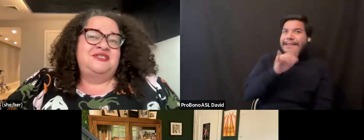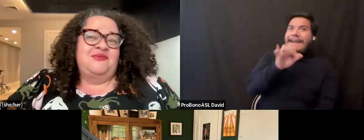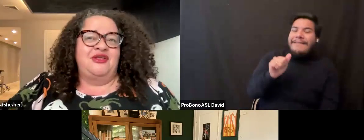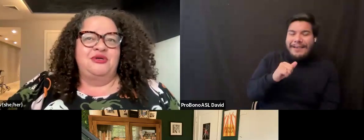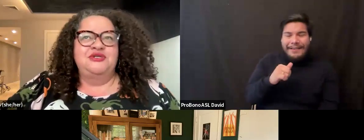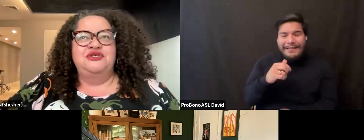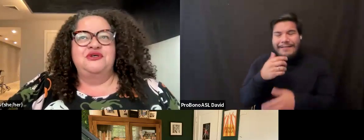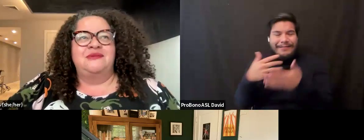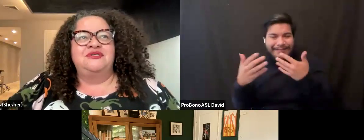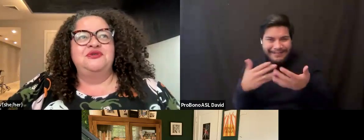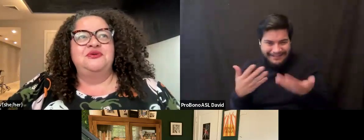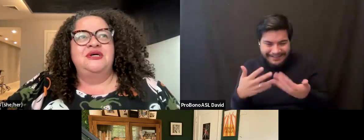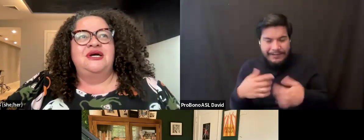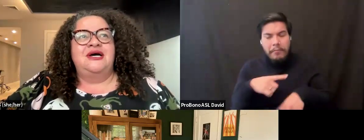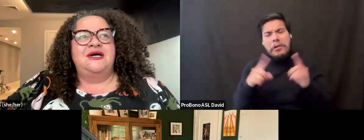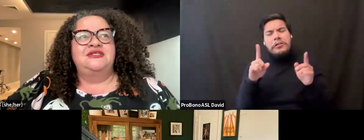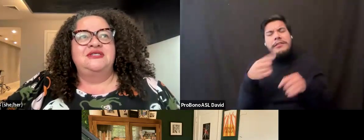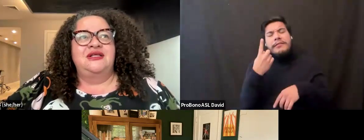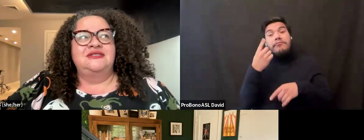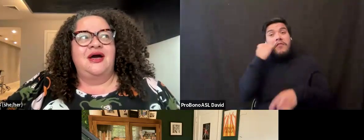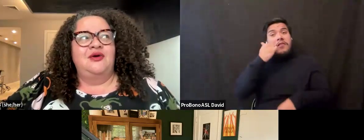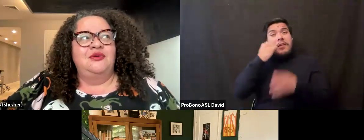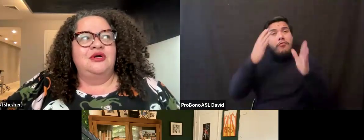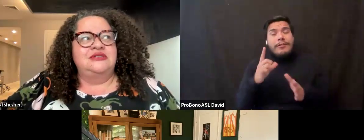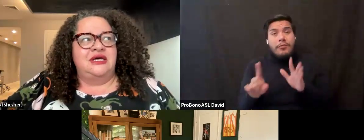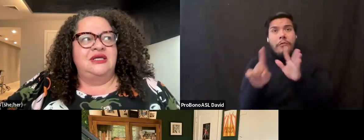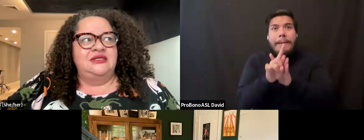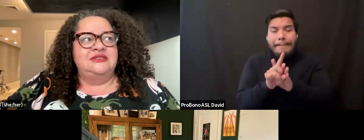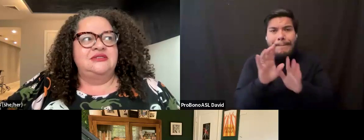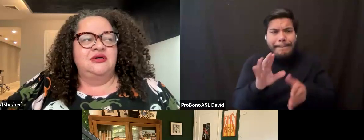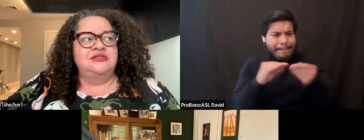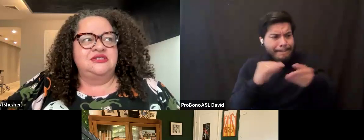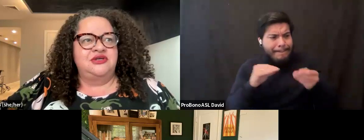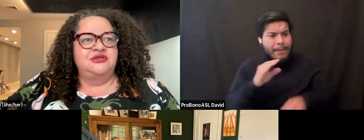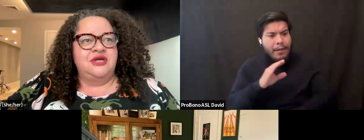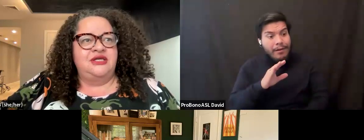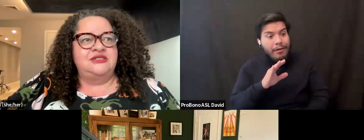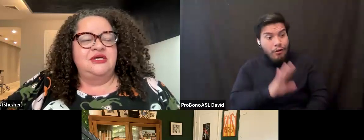just a regular person who shows up to tell us how her son is, her cisgender straight